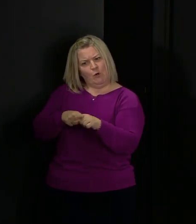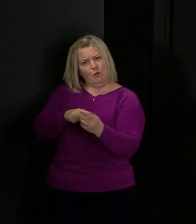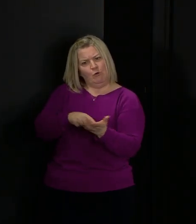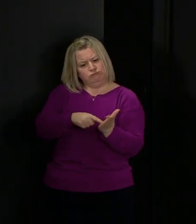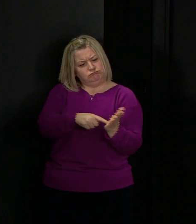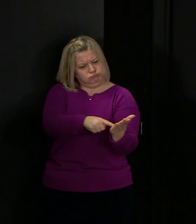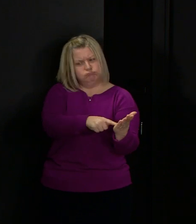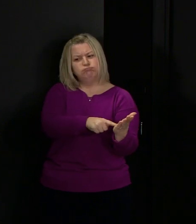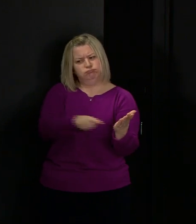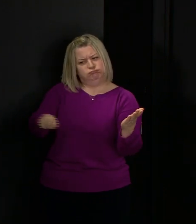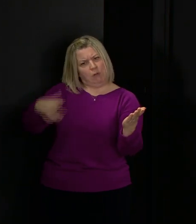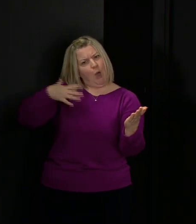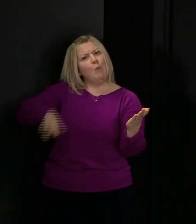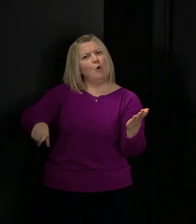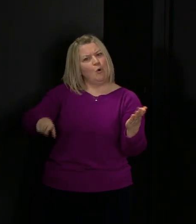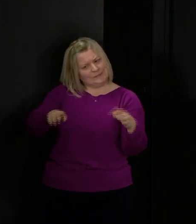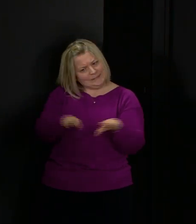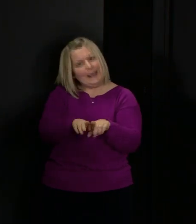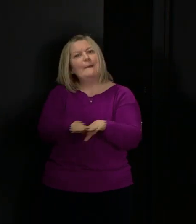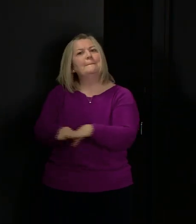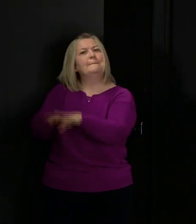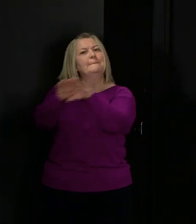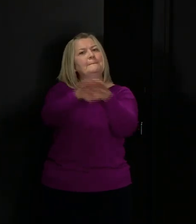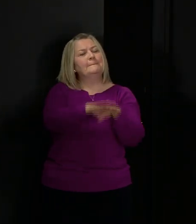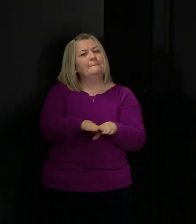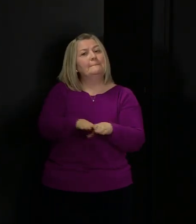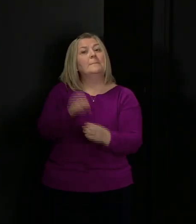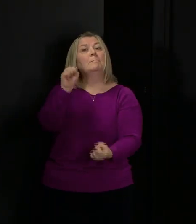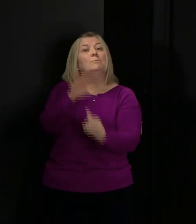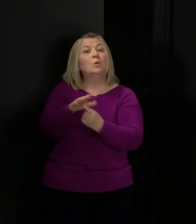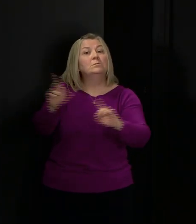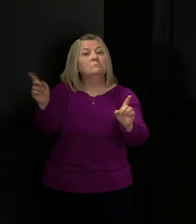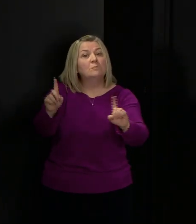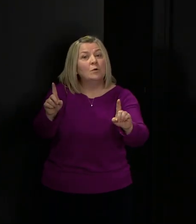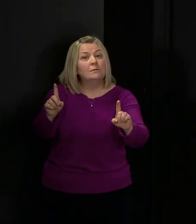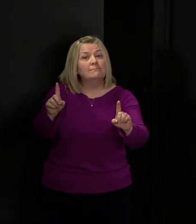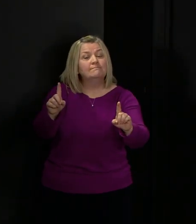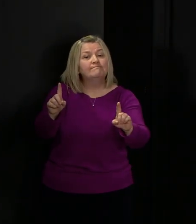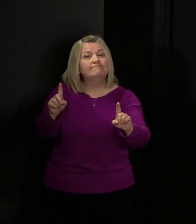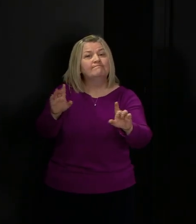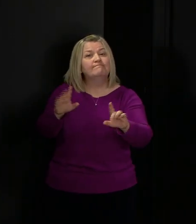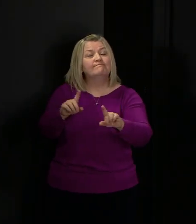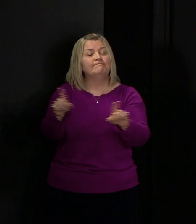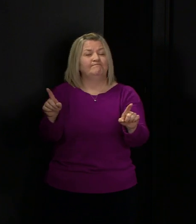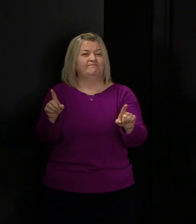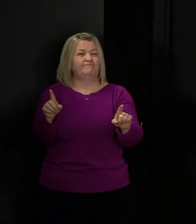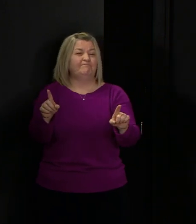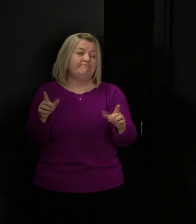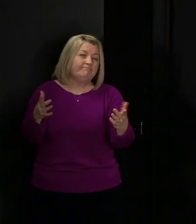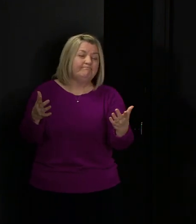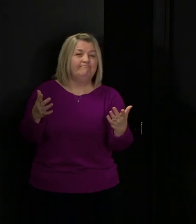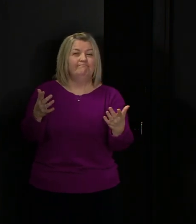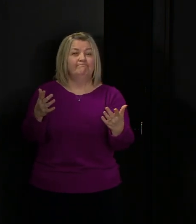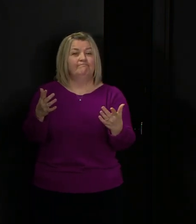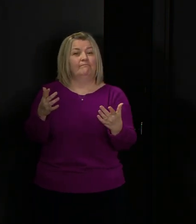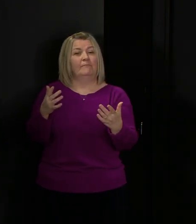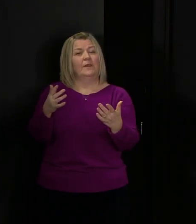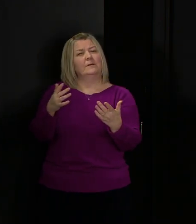that they're asking of others. The key here is to make sure that the social distancing